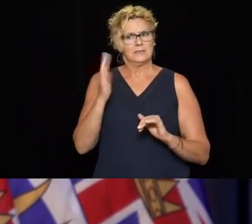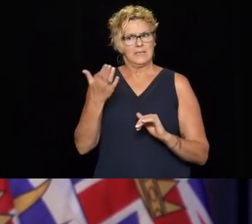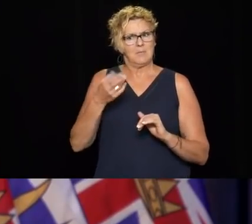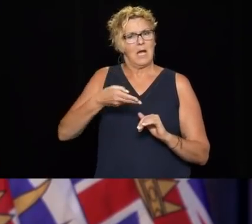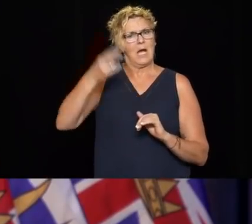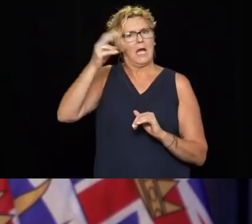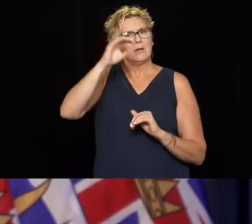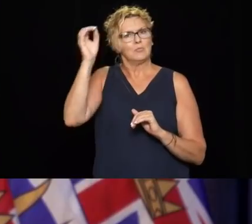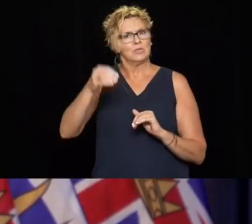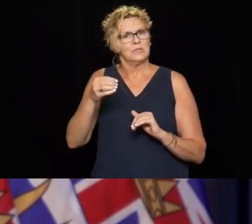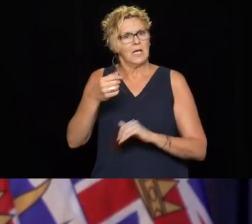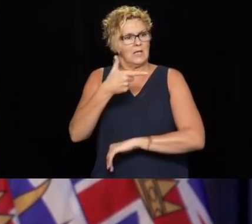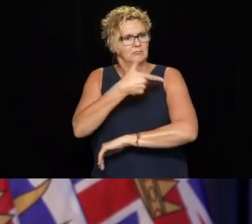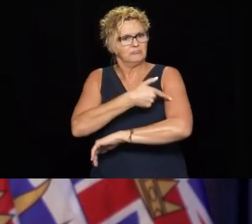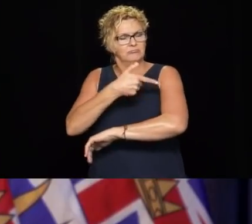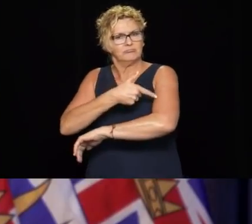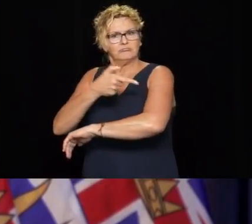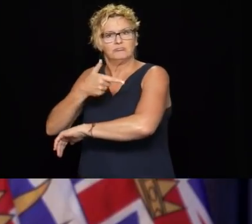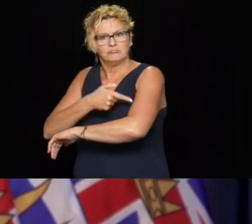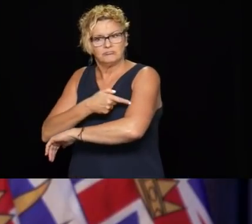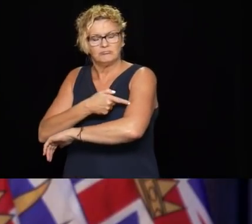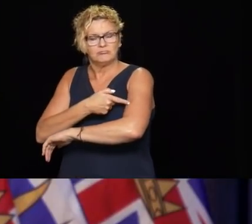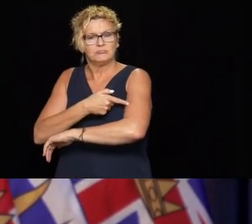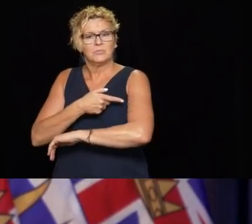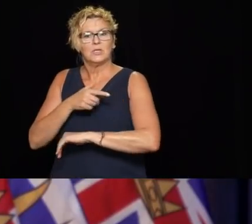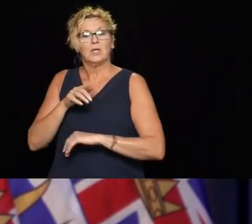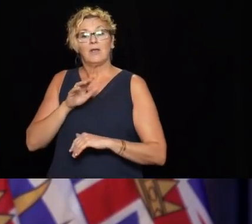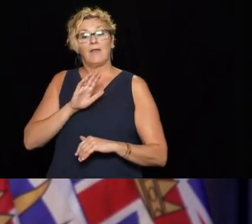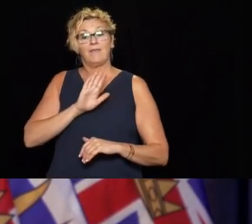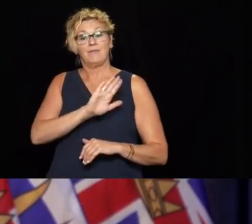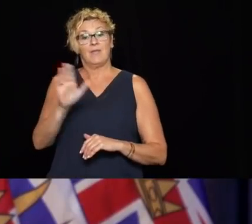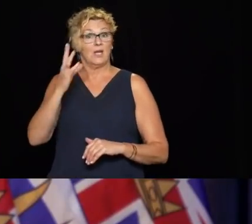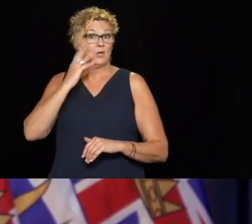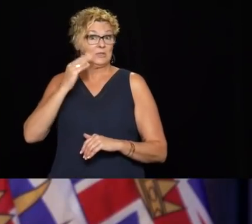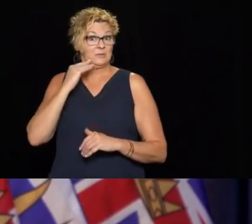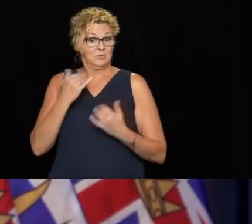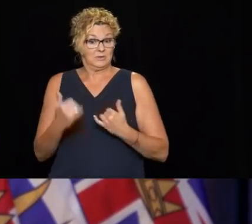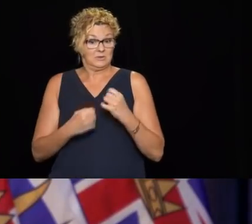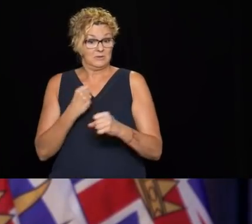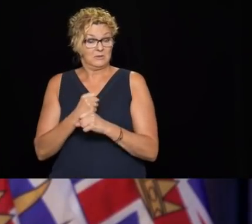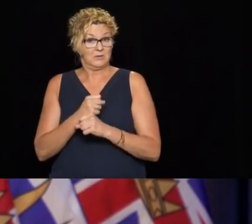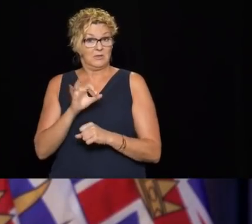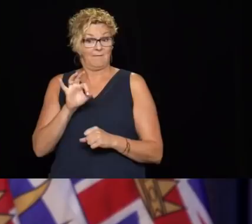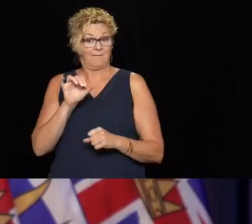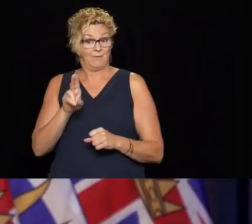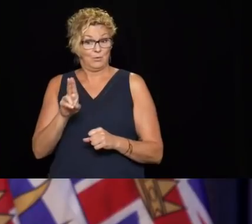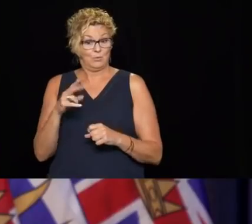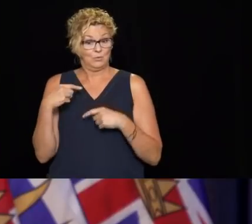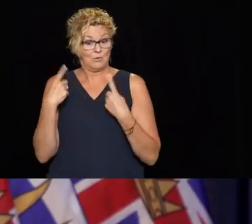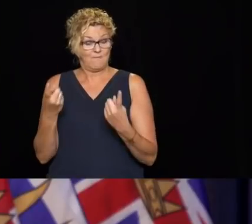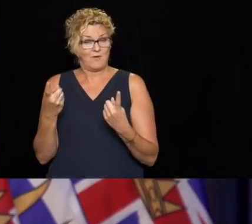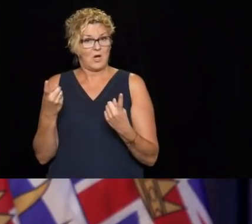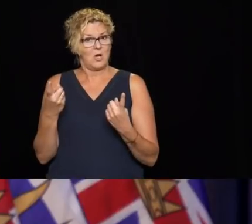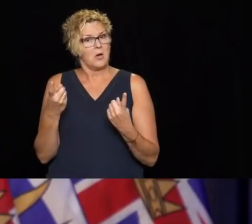a very mild season, partly we think that is because they are immunization rates were very high, partly it is because of the circulating strings